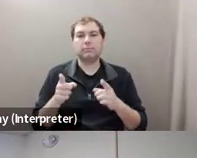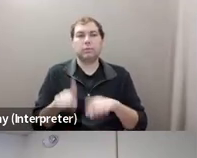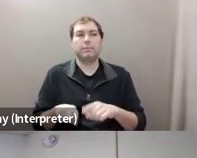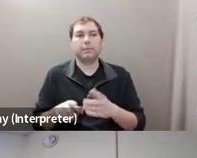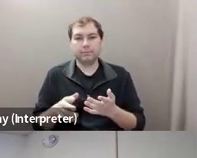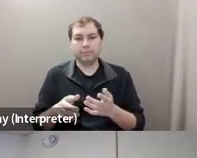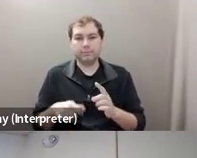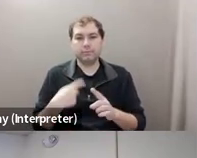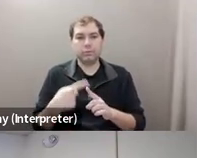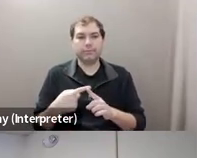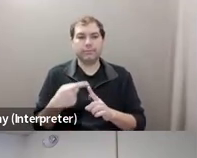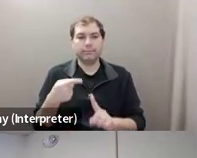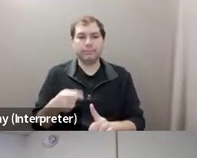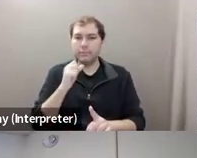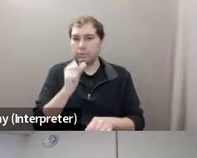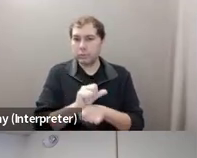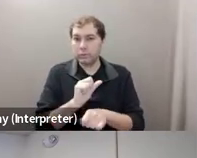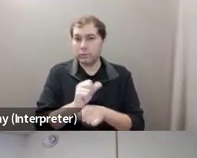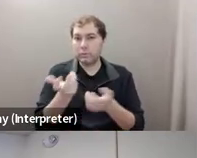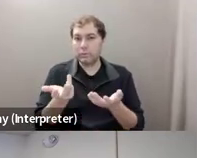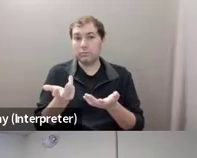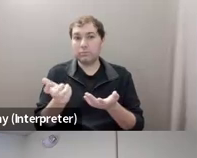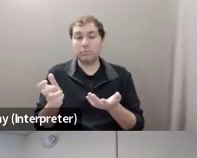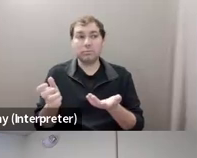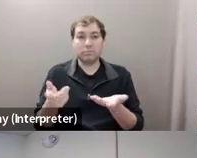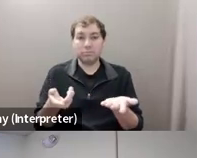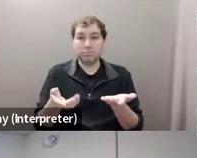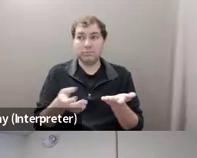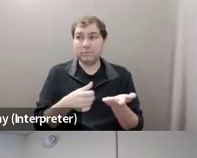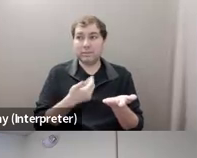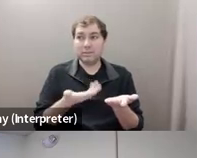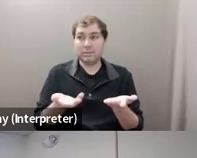Rebecca - APRIL: when this doesn't work? Does anybody have any Rebecca - APRIL: thoughts on that.